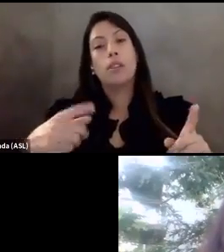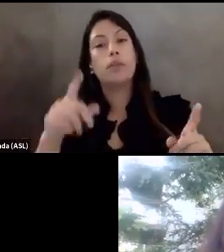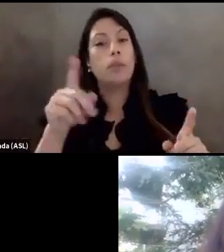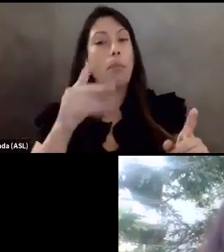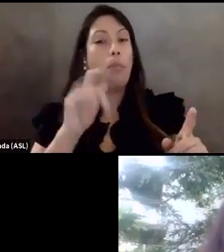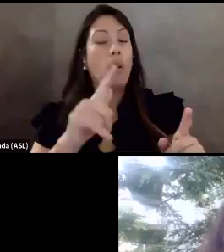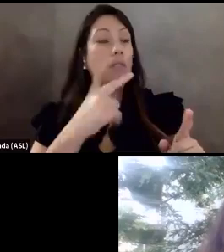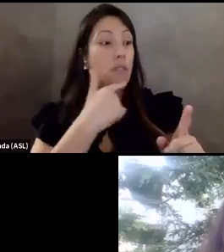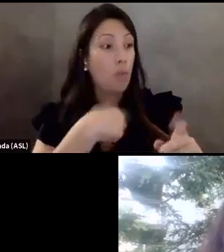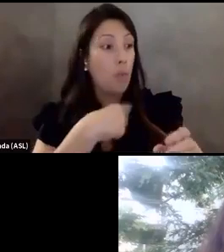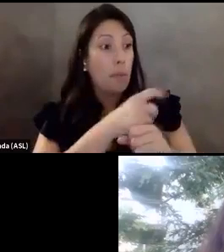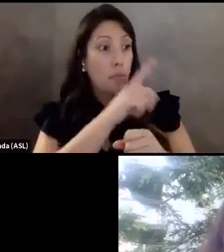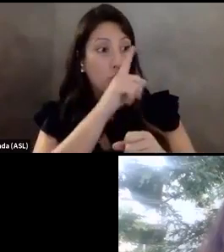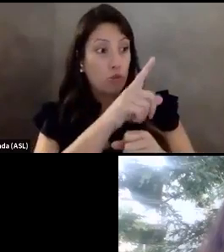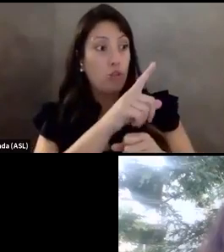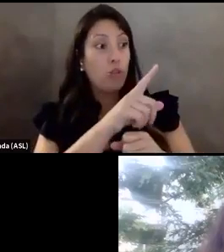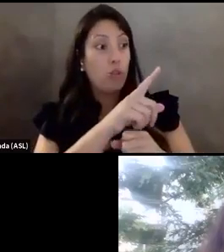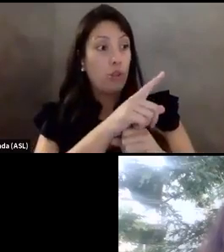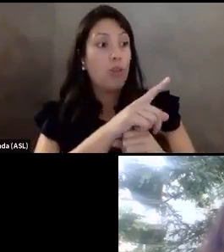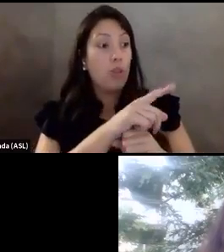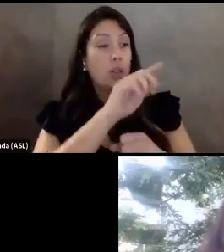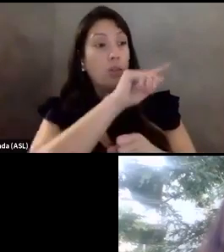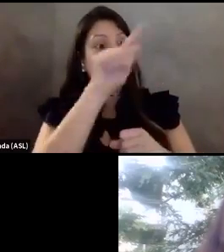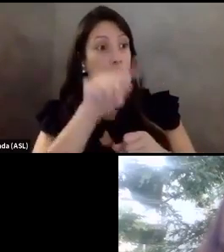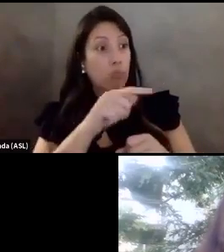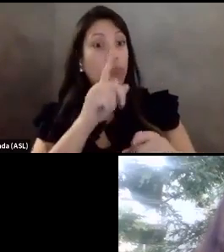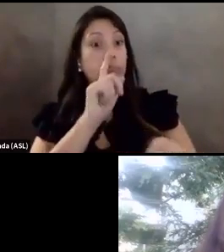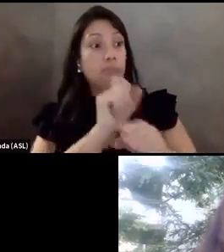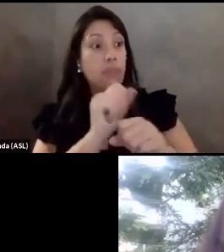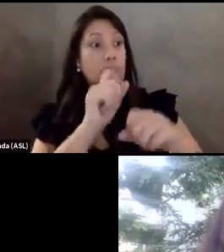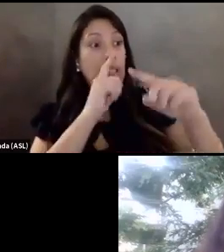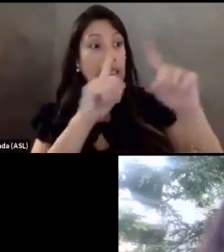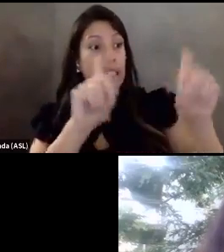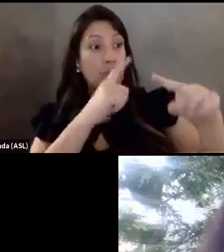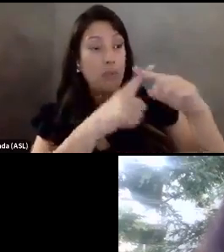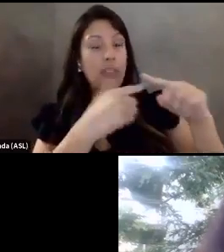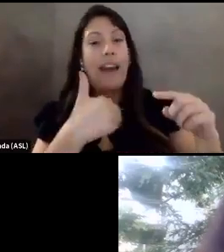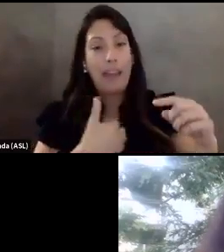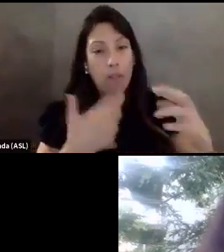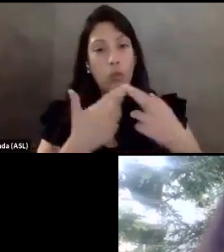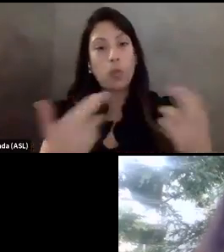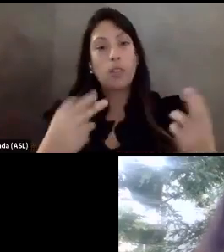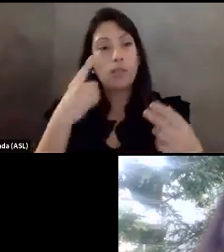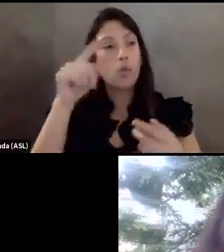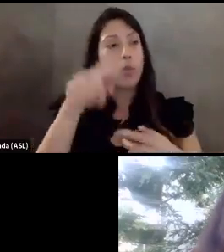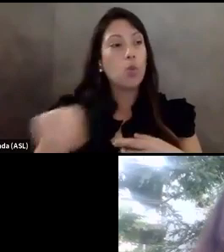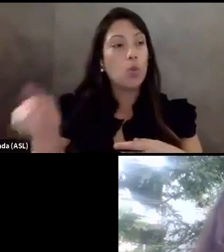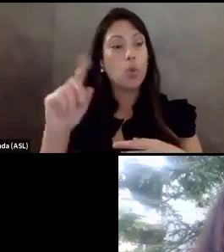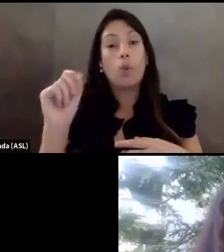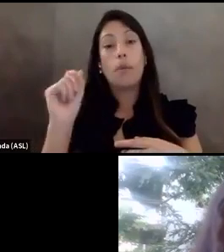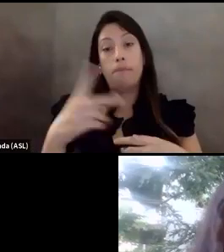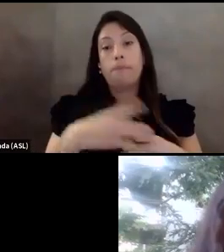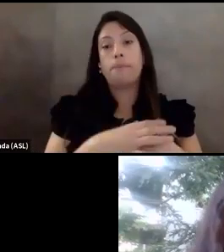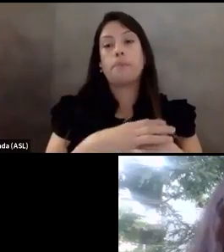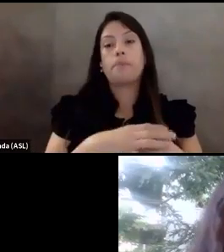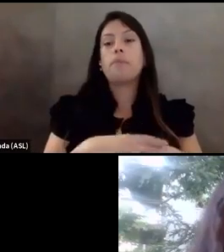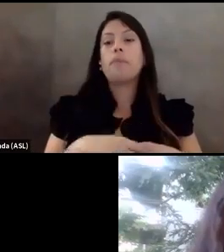test positive know those resources are available to them. OK, let's go back. Martin, you have a follow up question.